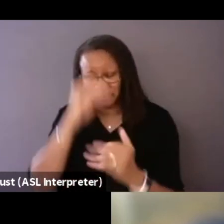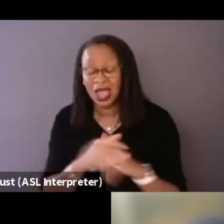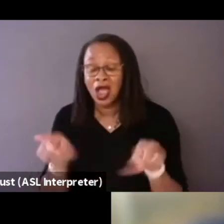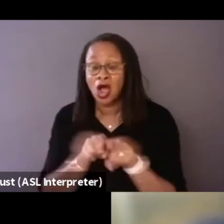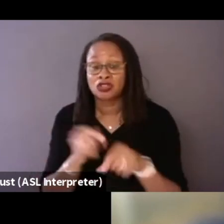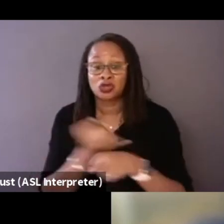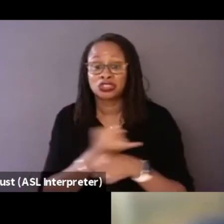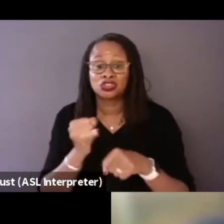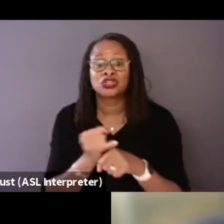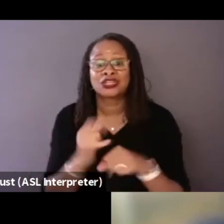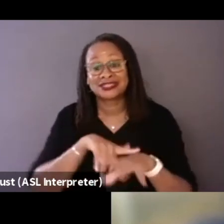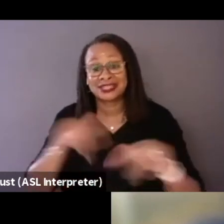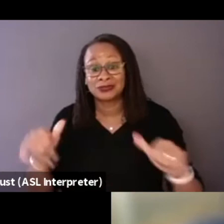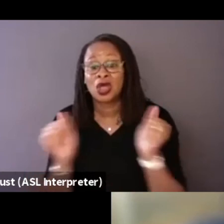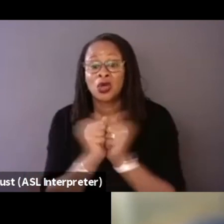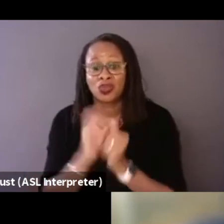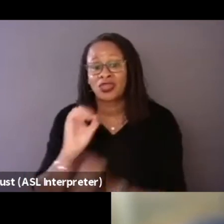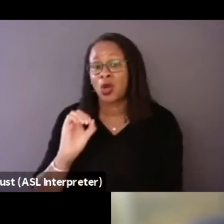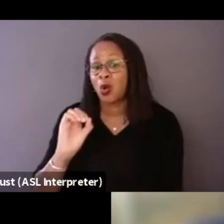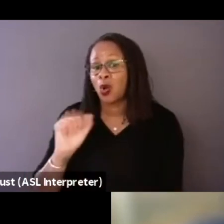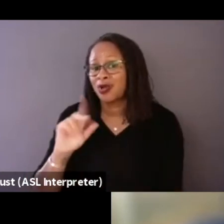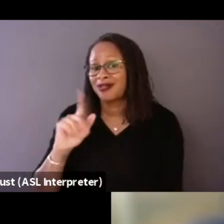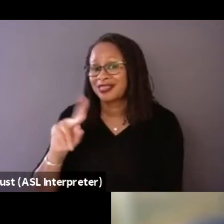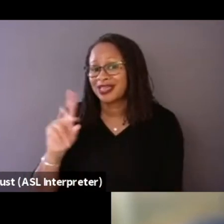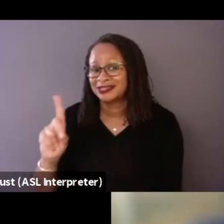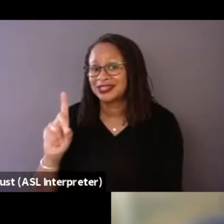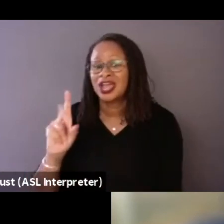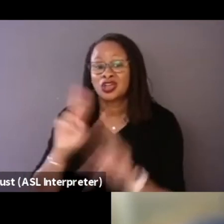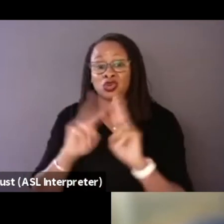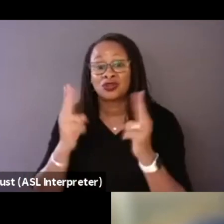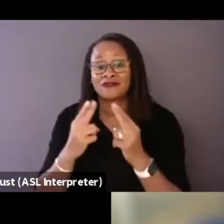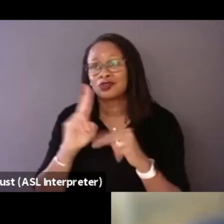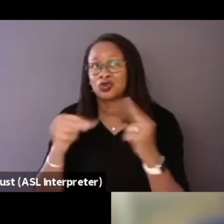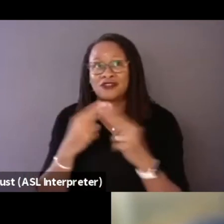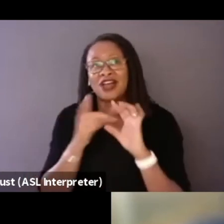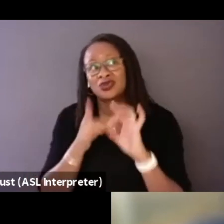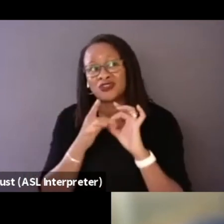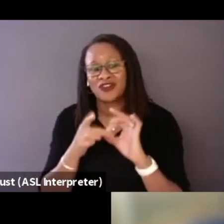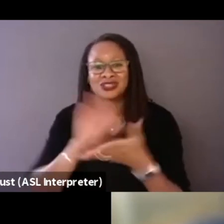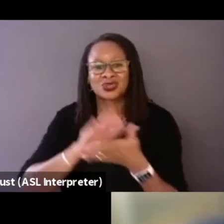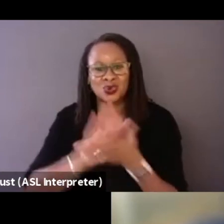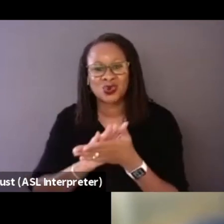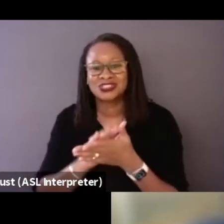with the Oakland Unified School District as well, because I wanted to get connected with the work,